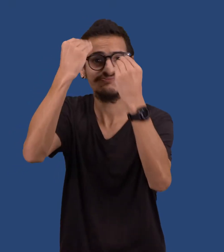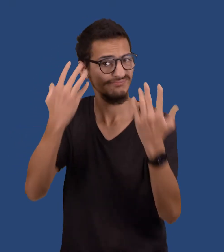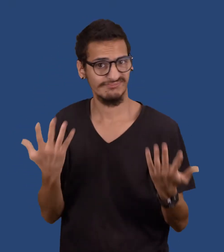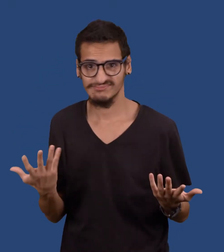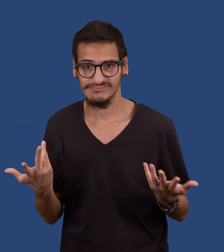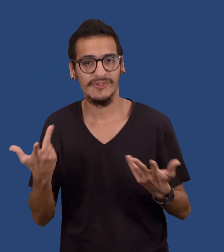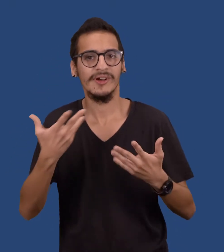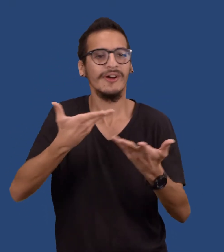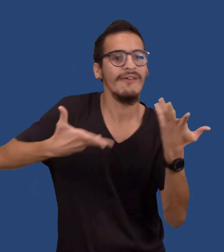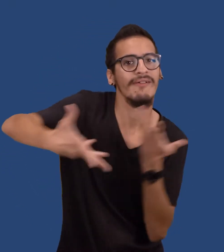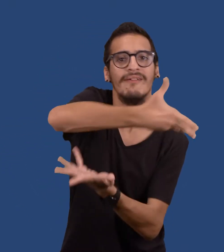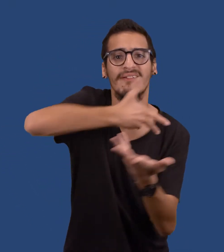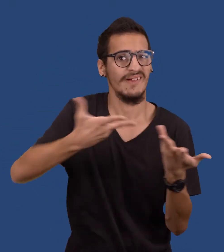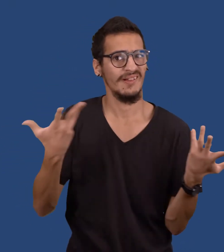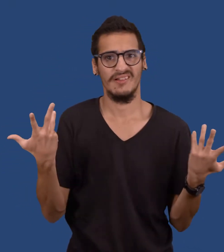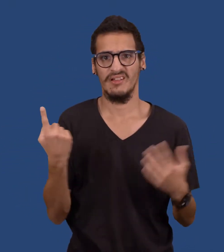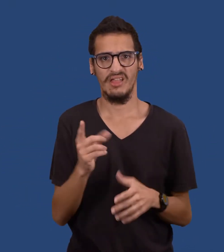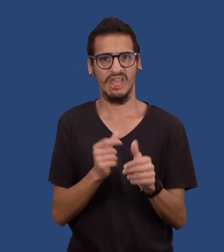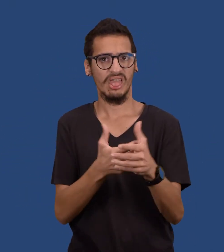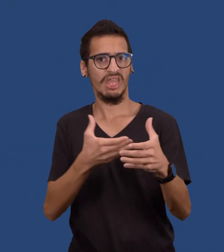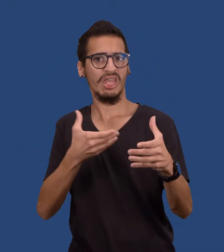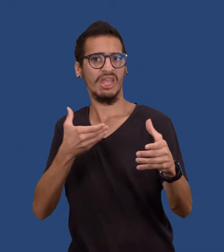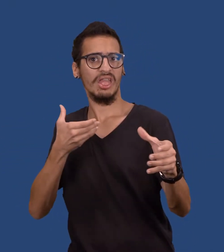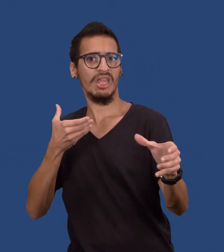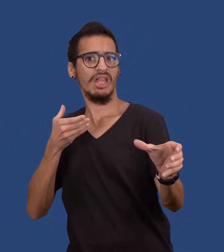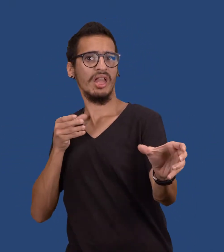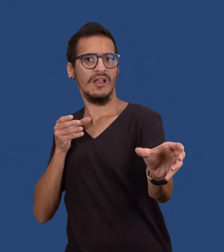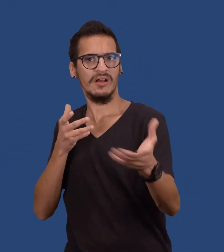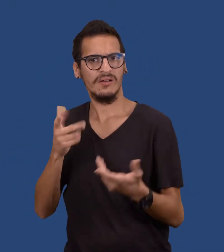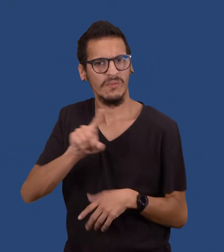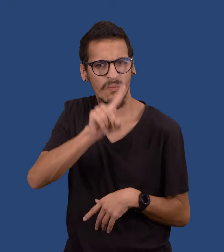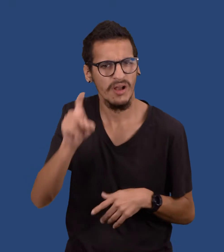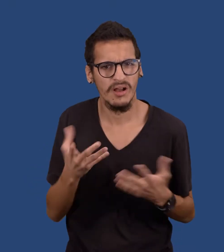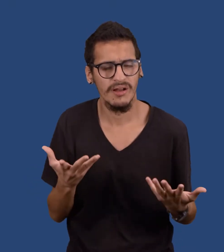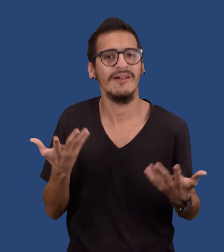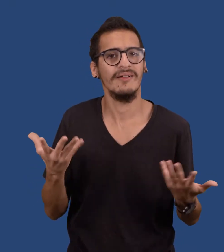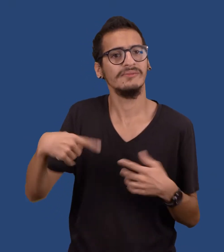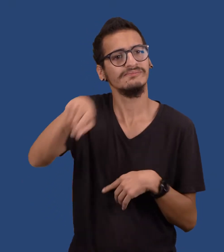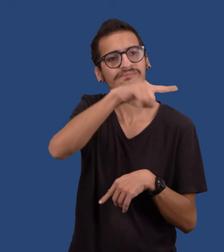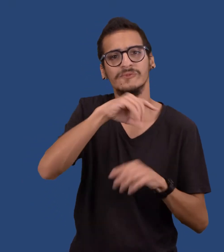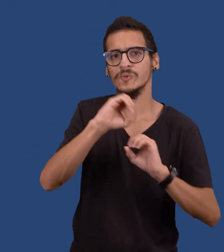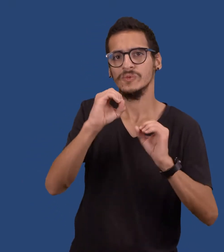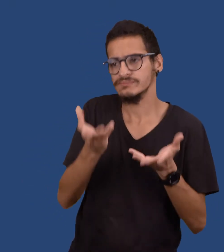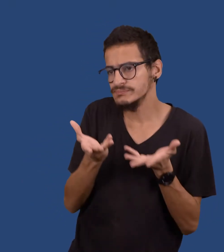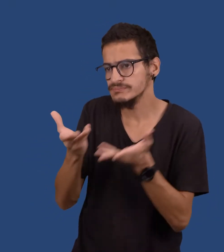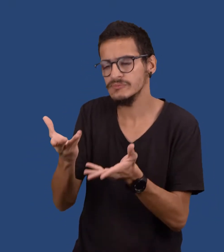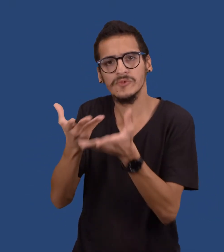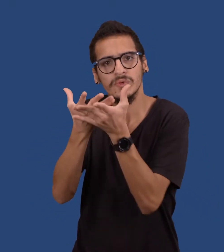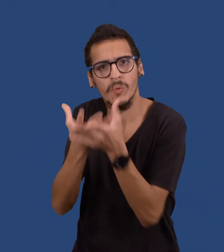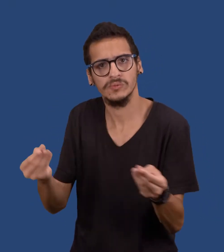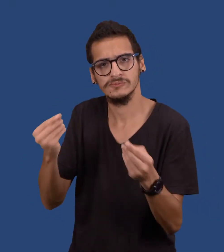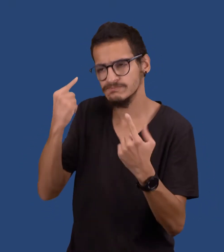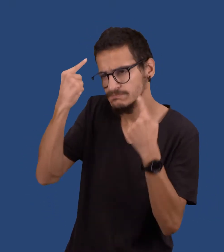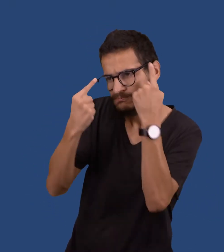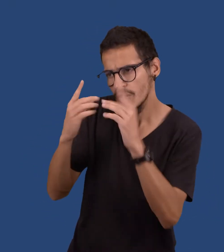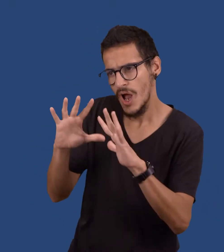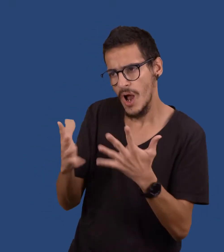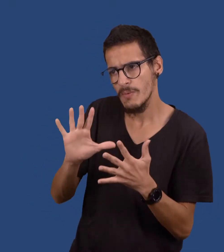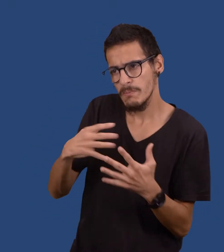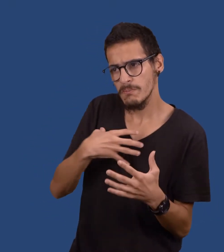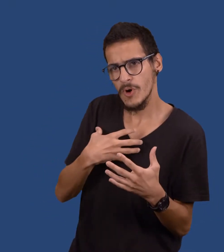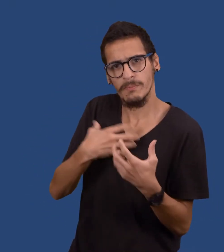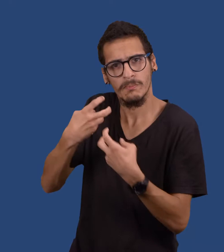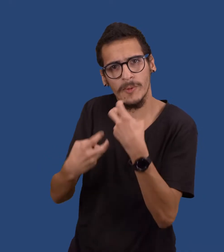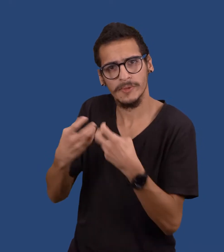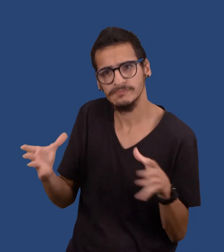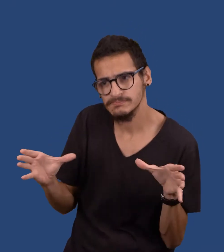these children are at risk of falling further behind their peers’ academic and social development.